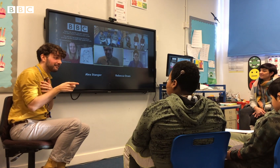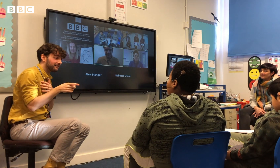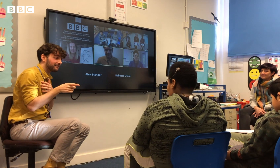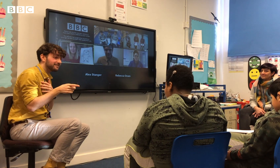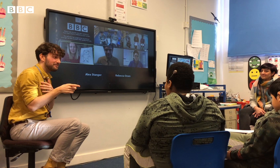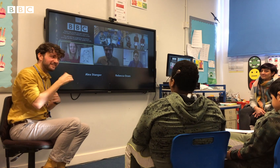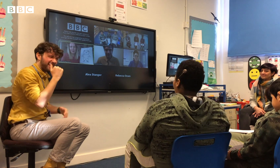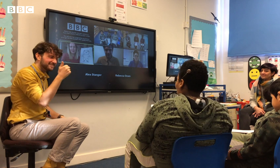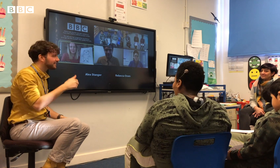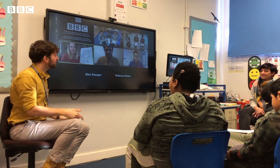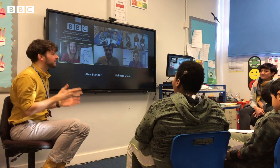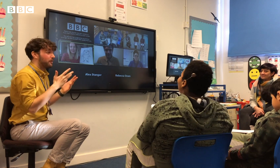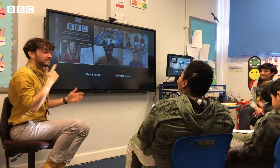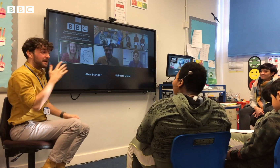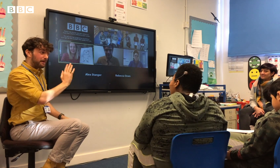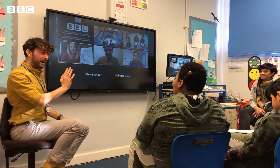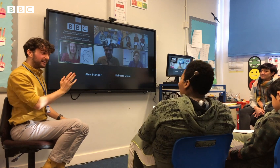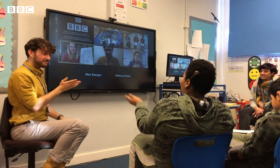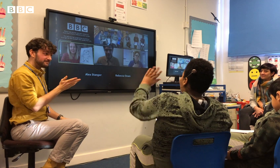Shall we say our goodbyes now?